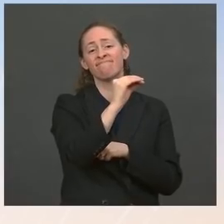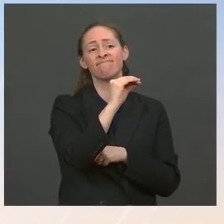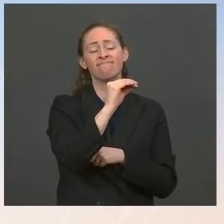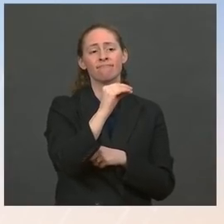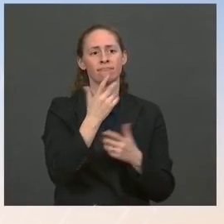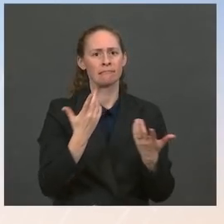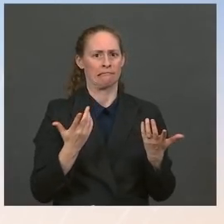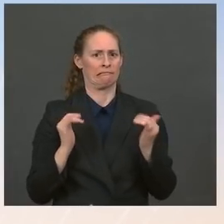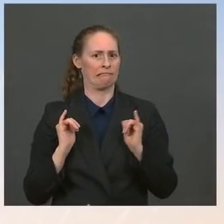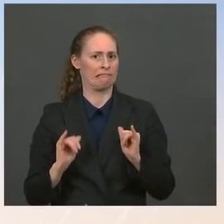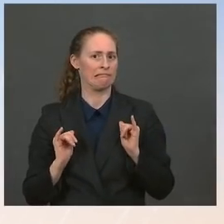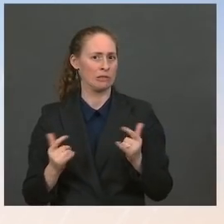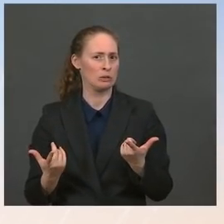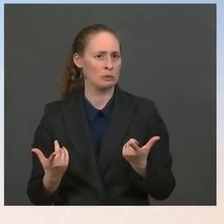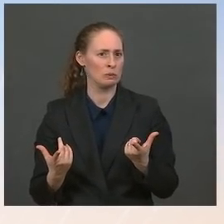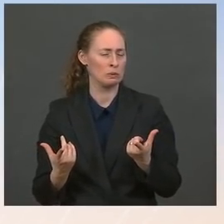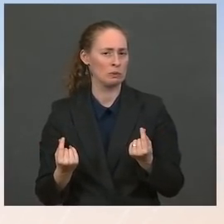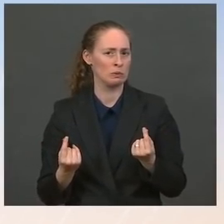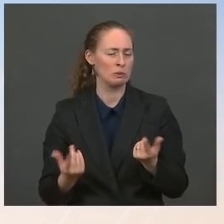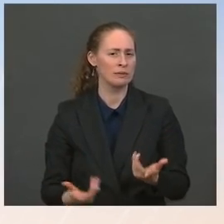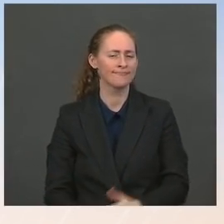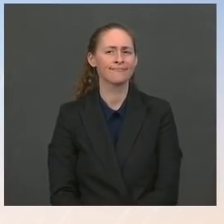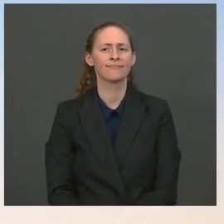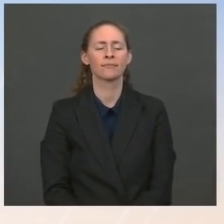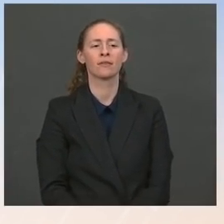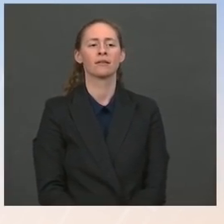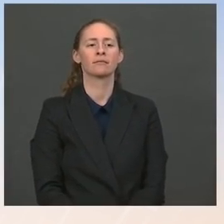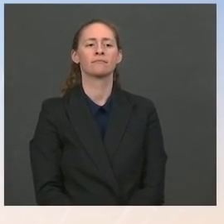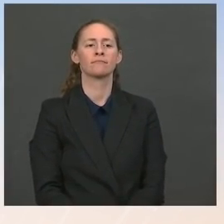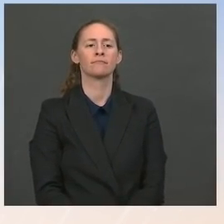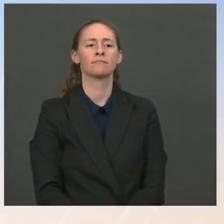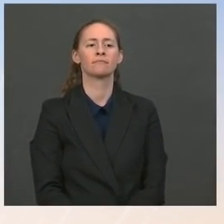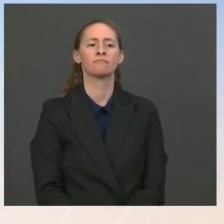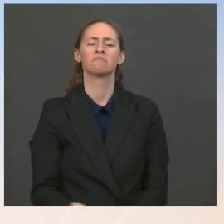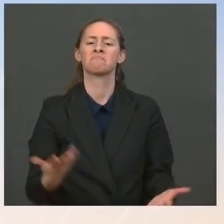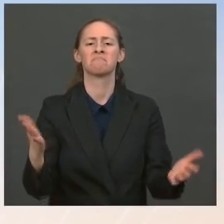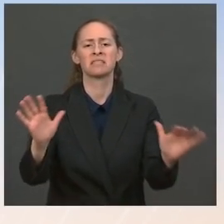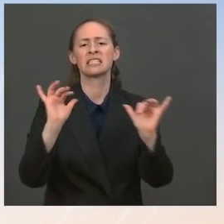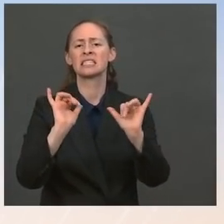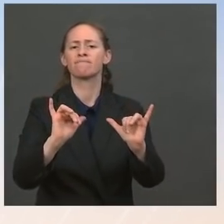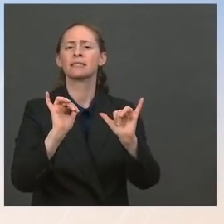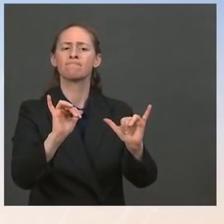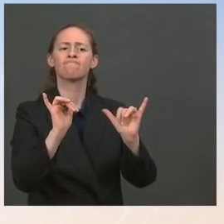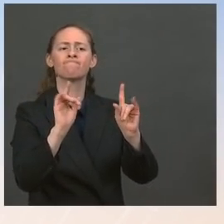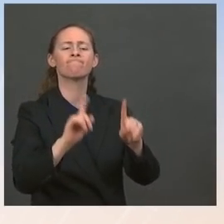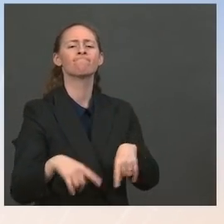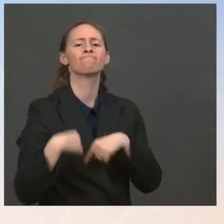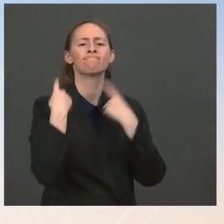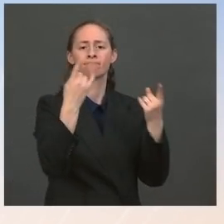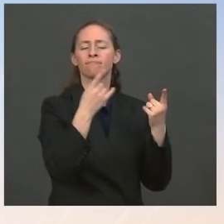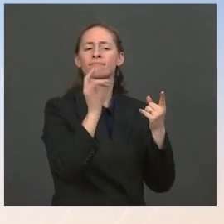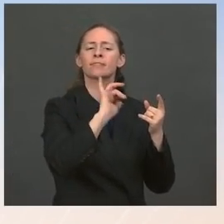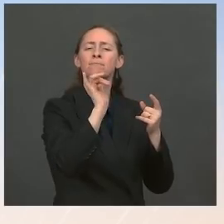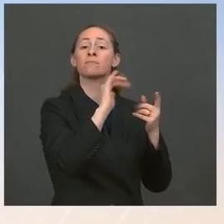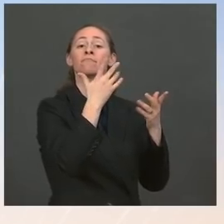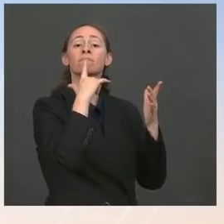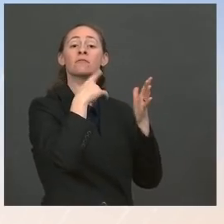I'll say this: You know, we're going to approach it the same way we approached American Rescue Plan -- right? which people thought we weren't going to get that done.